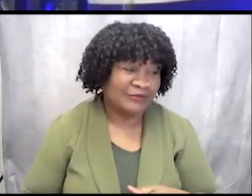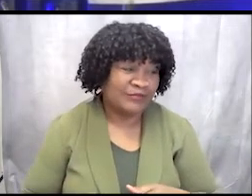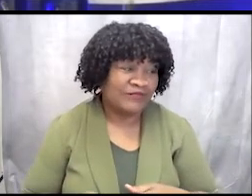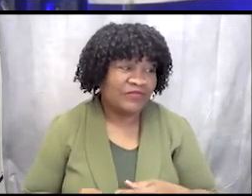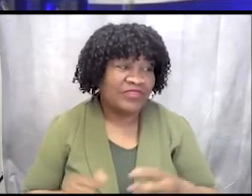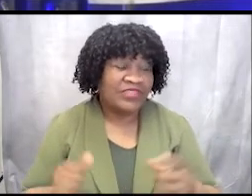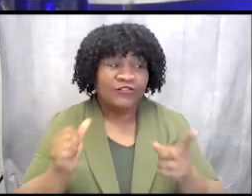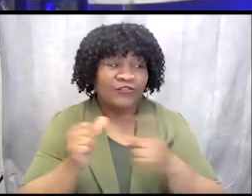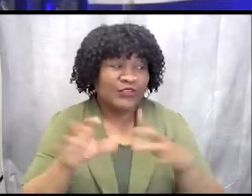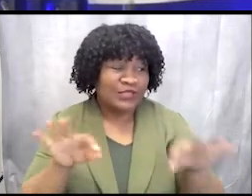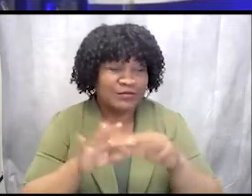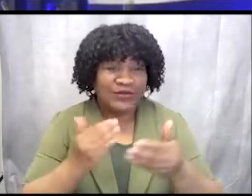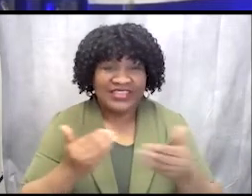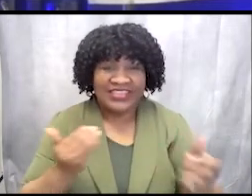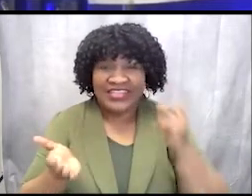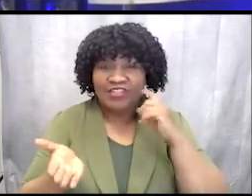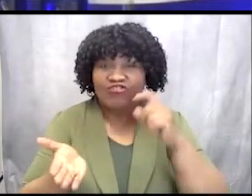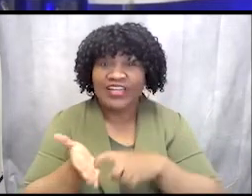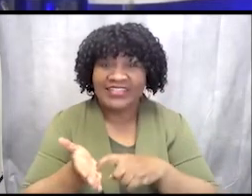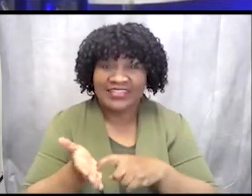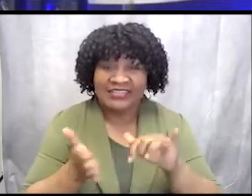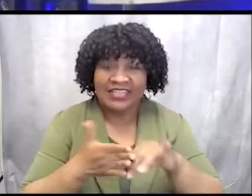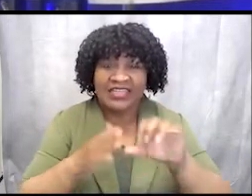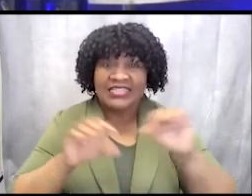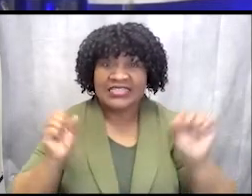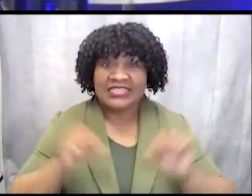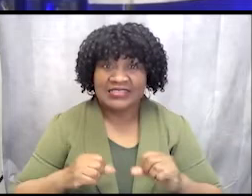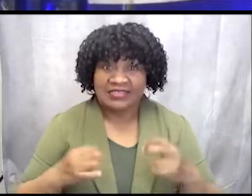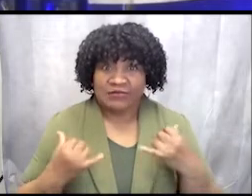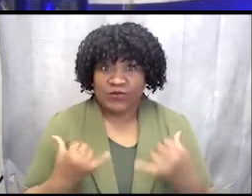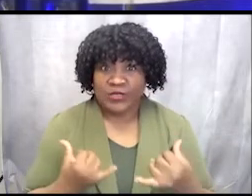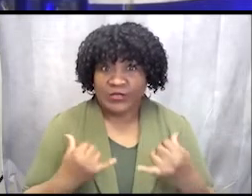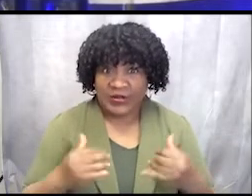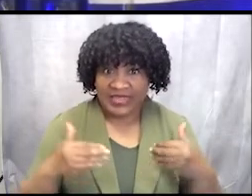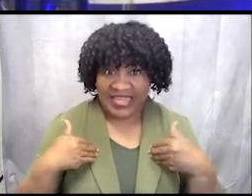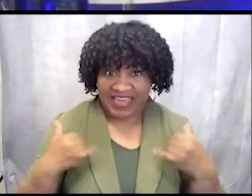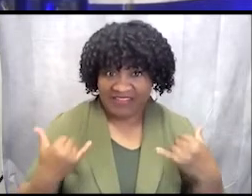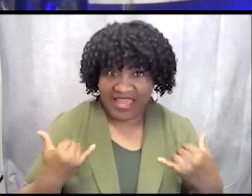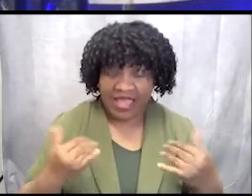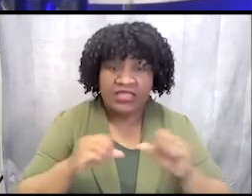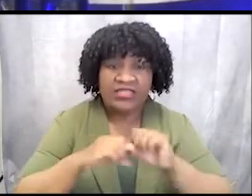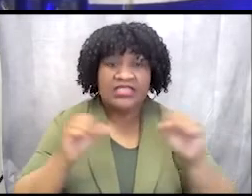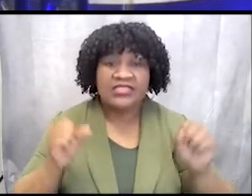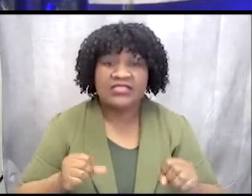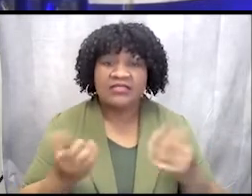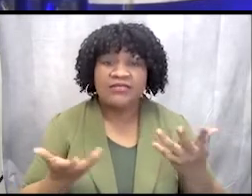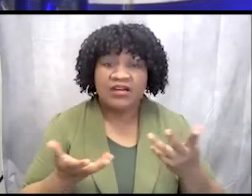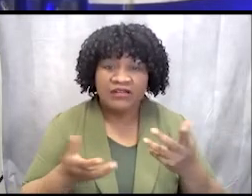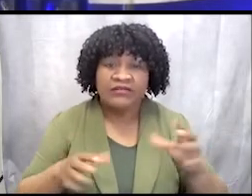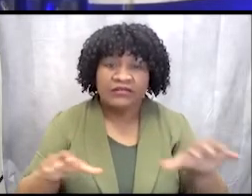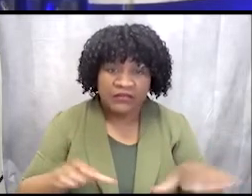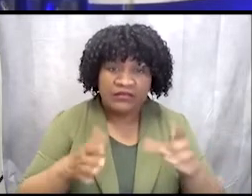The first thing we have to do is recognize that the system that we currently have is a system of maintenance,